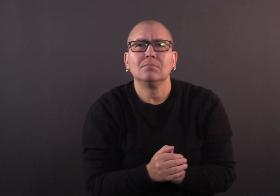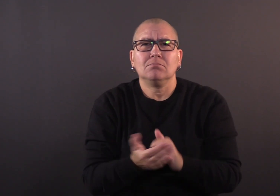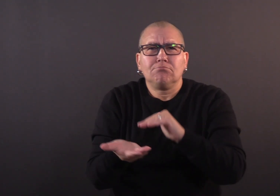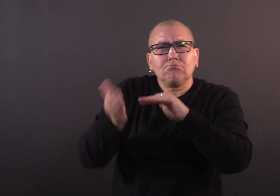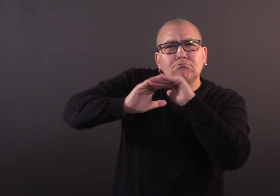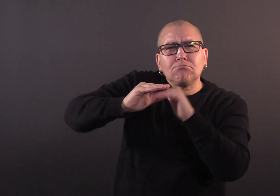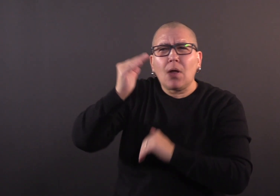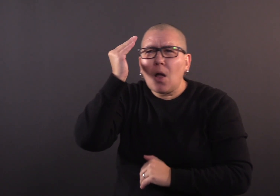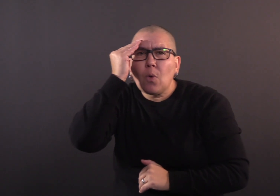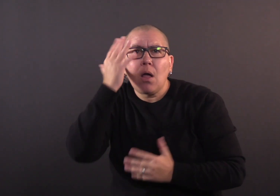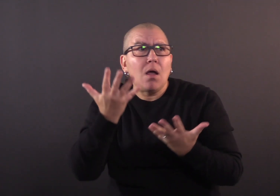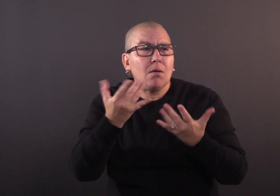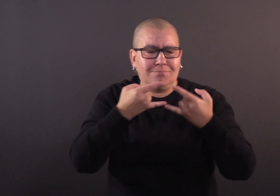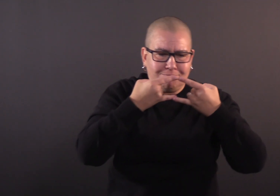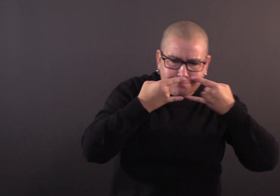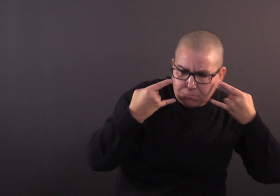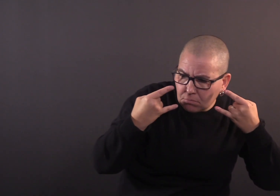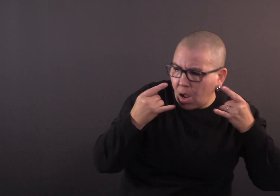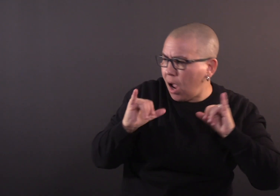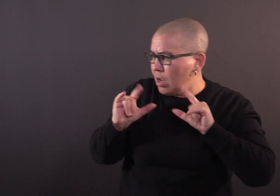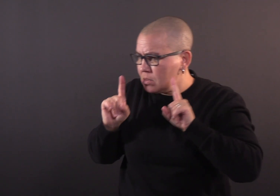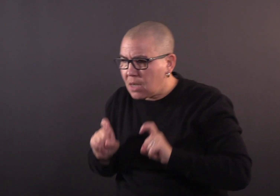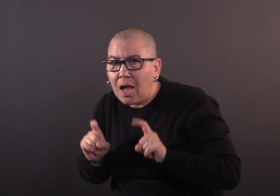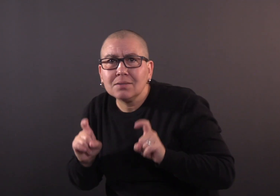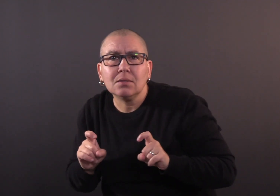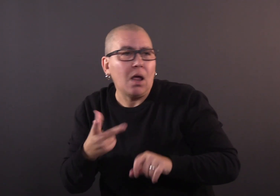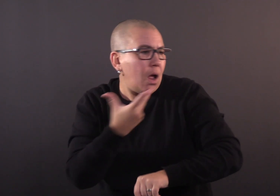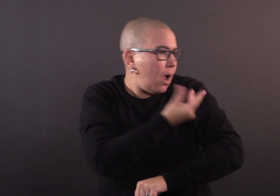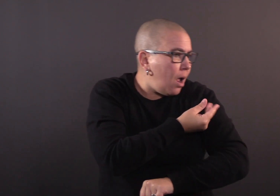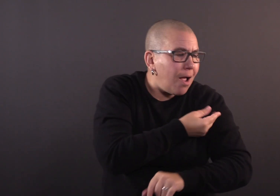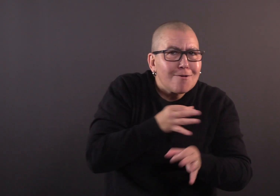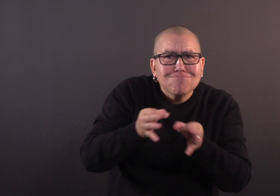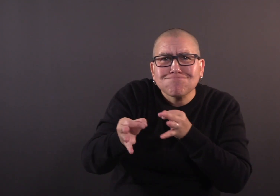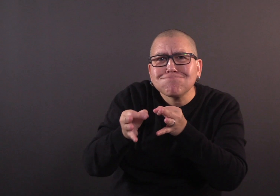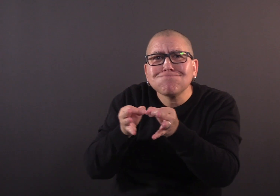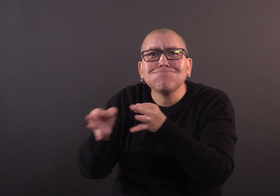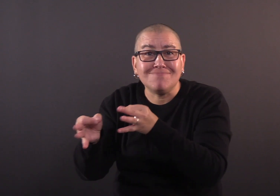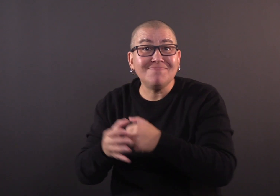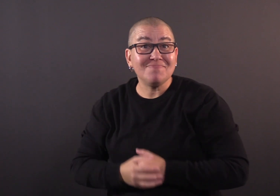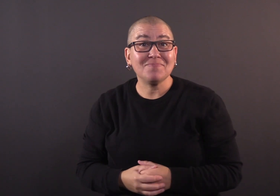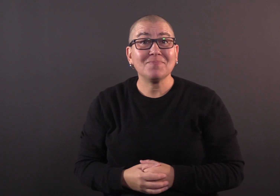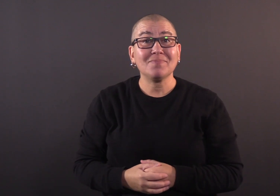holding workshops on COVID-19 prevention information and raising awareness on the